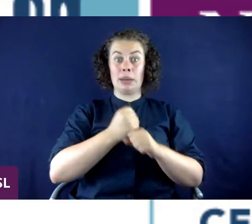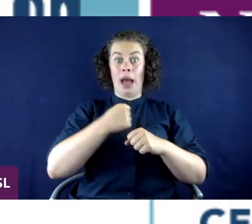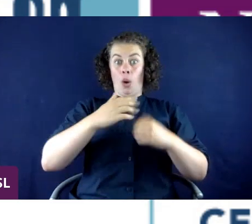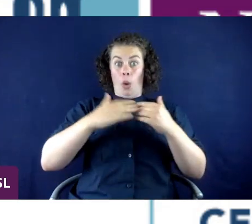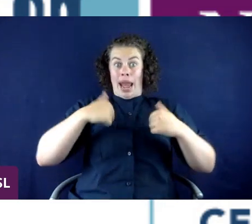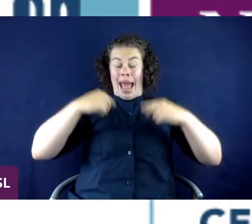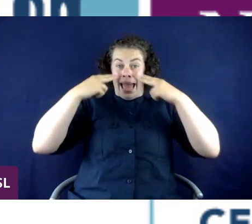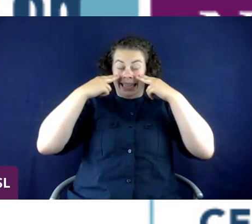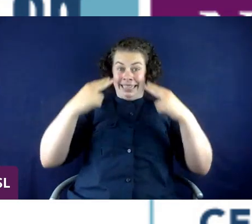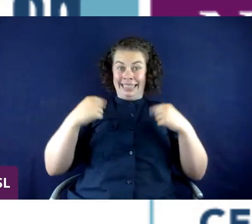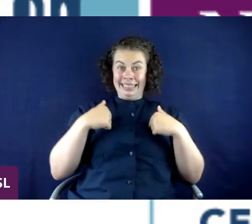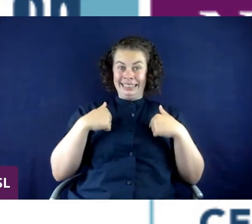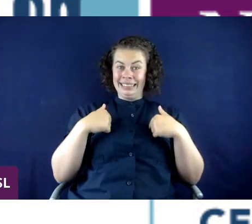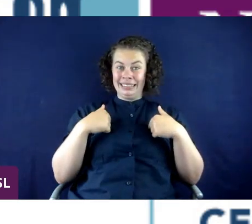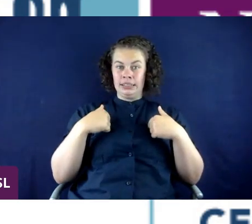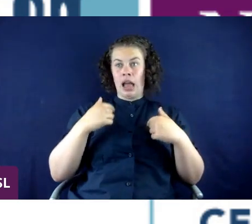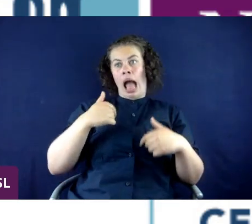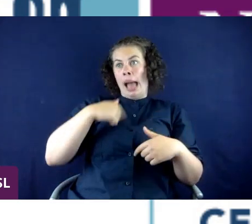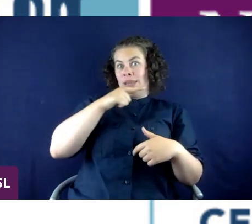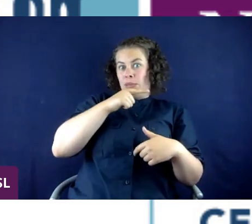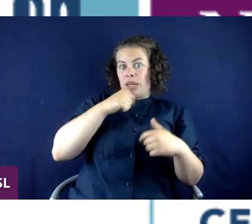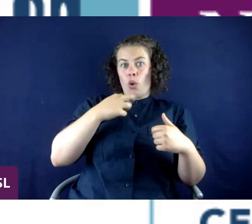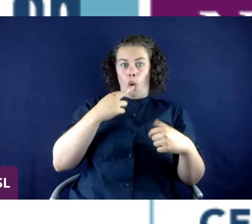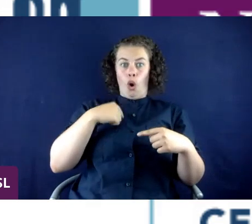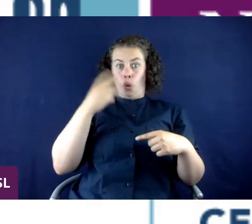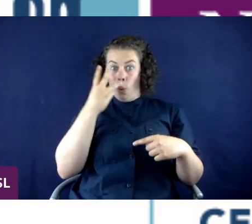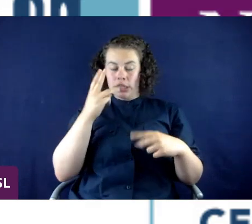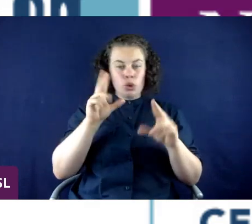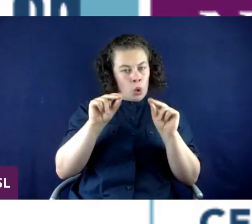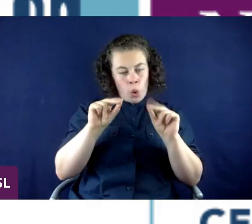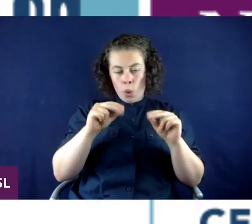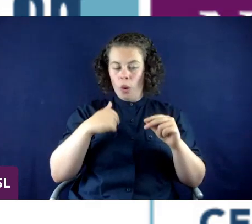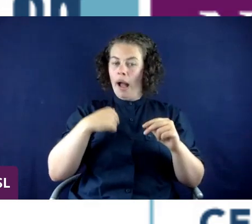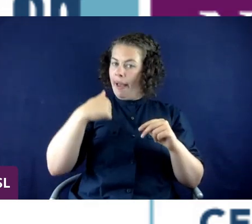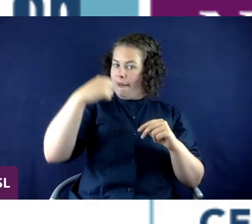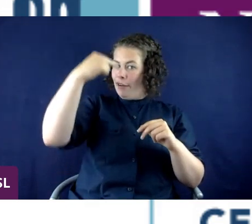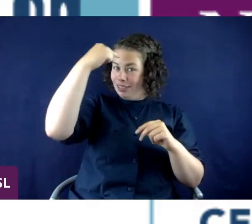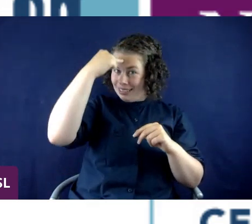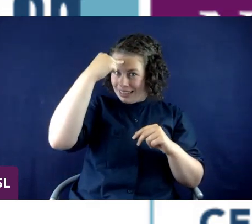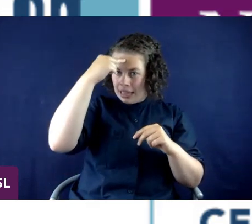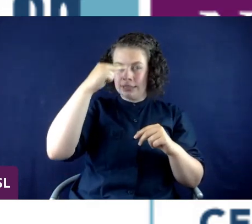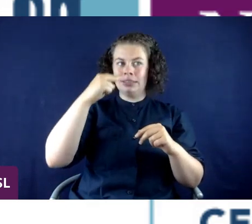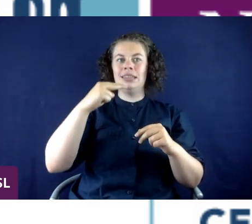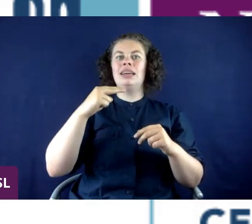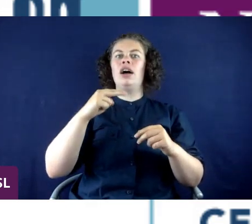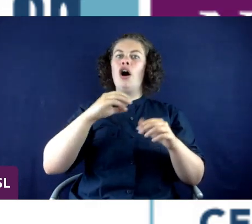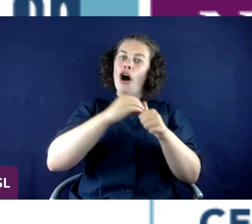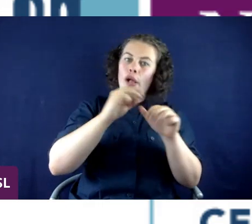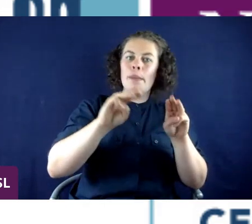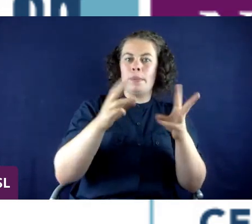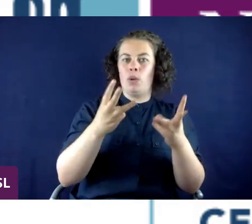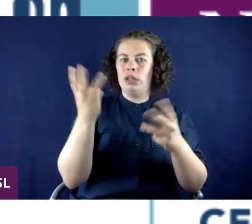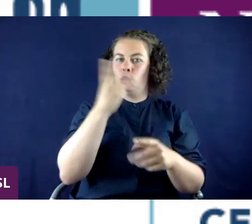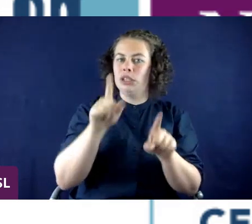are not just about what it is that I need as a participant or a speaker or the member of the